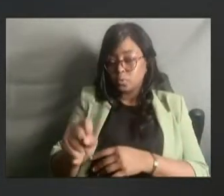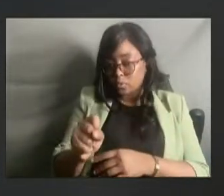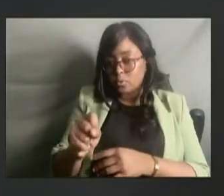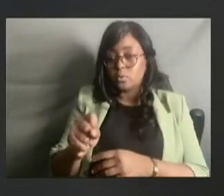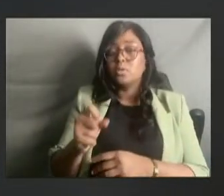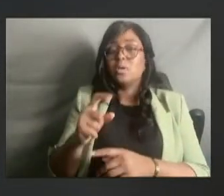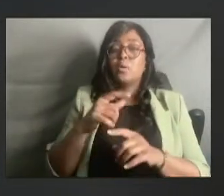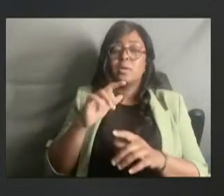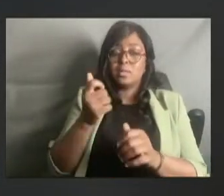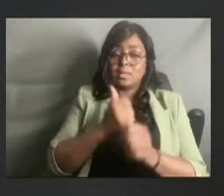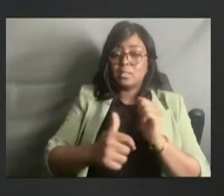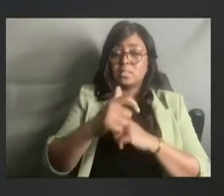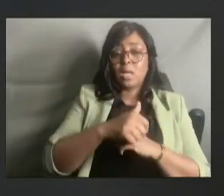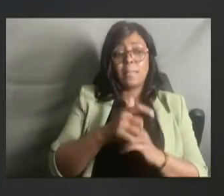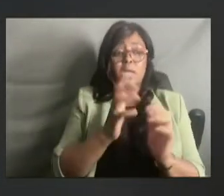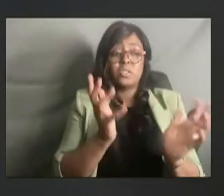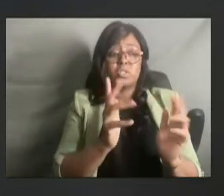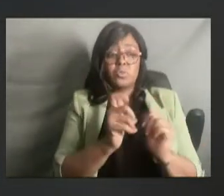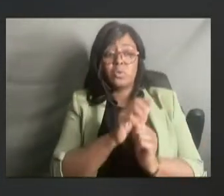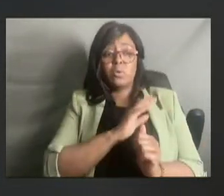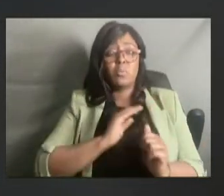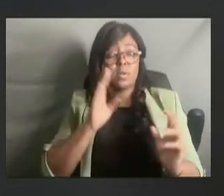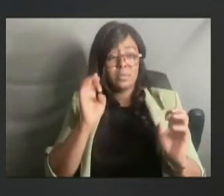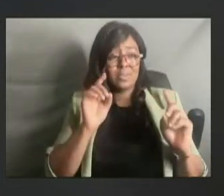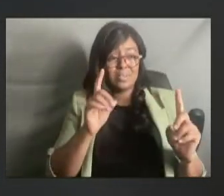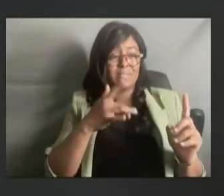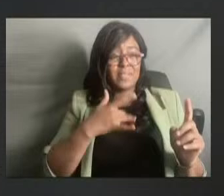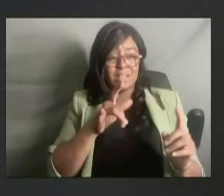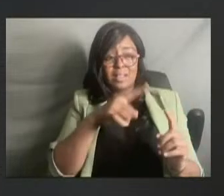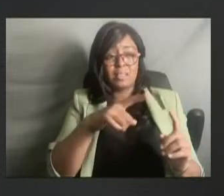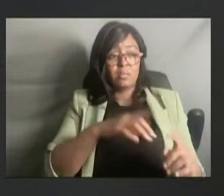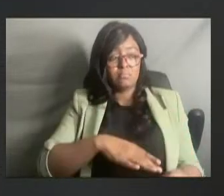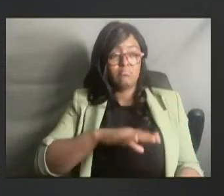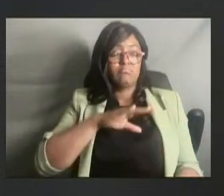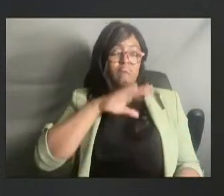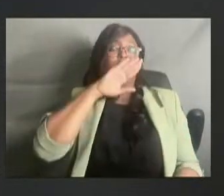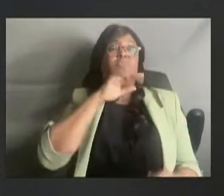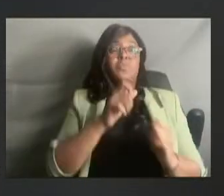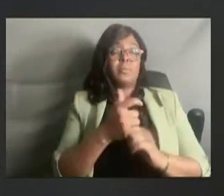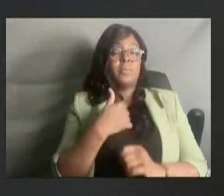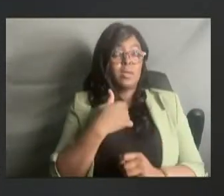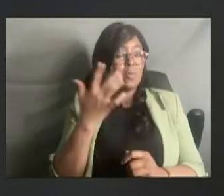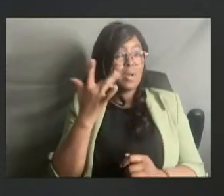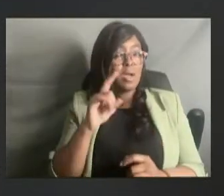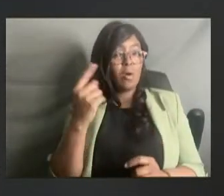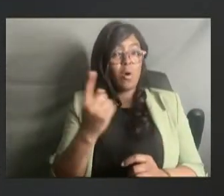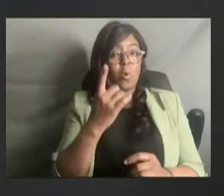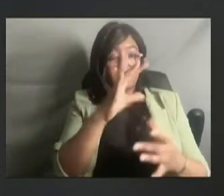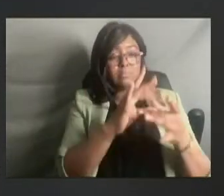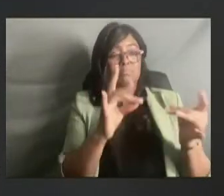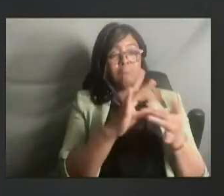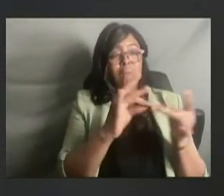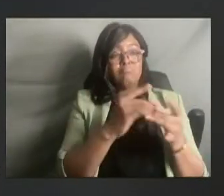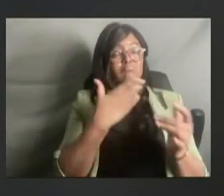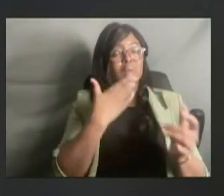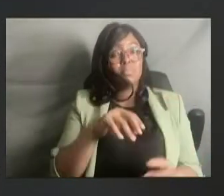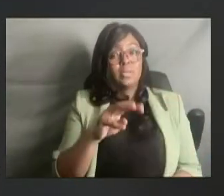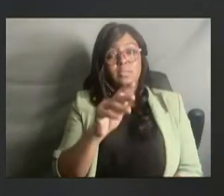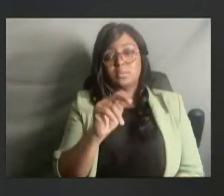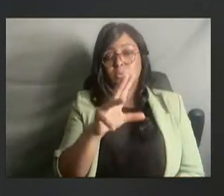I could deliver good news one of these days. I feel bad every time I talk to the Board of Education. I think they're sick